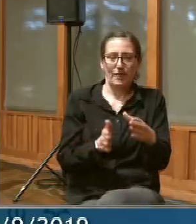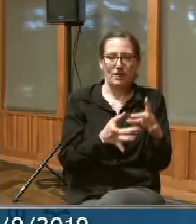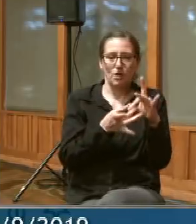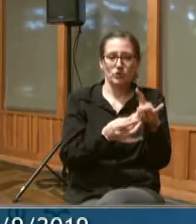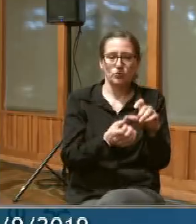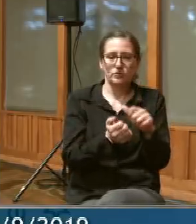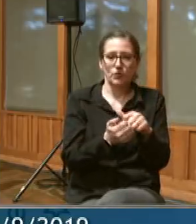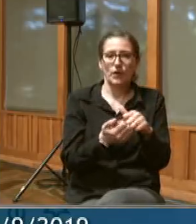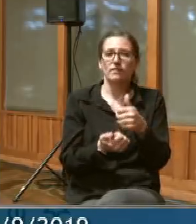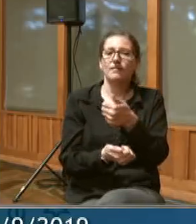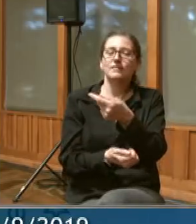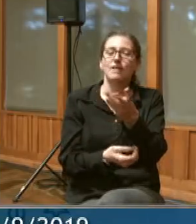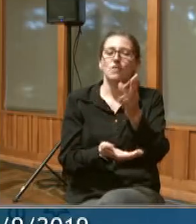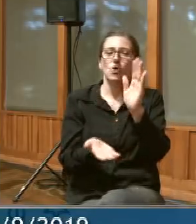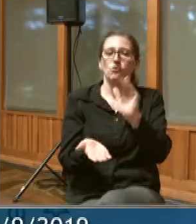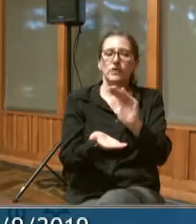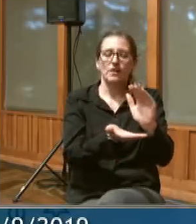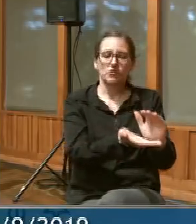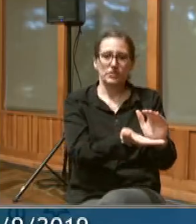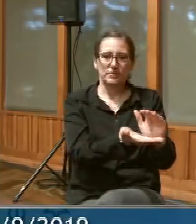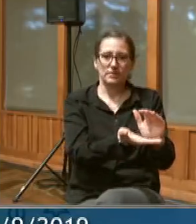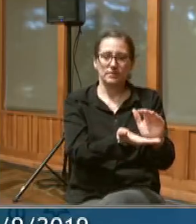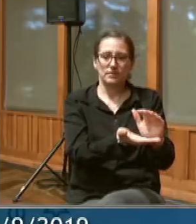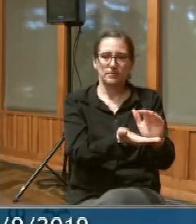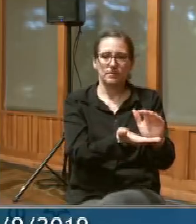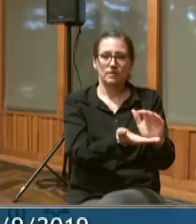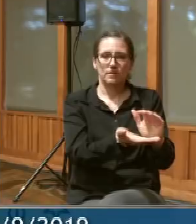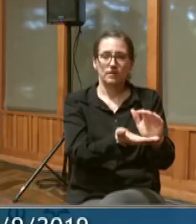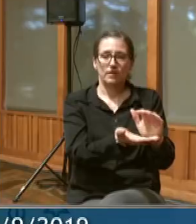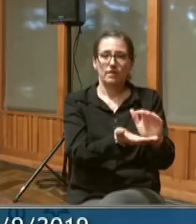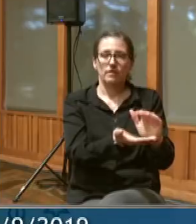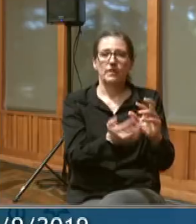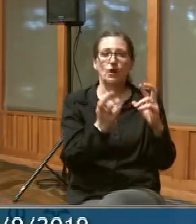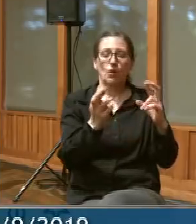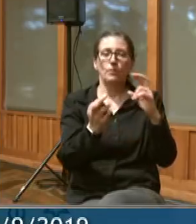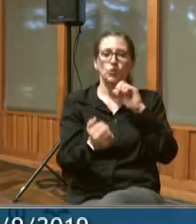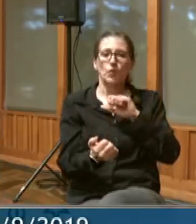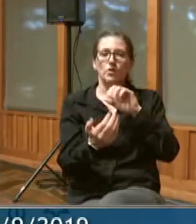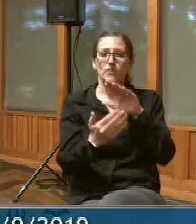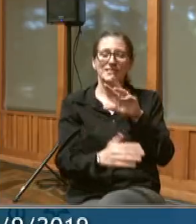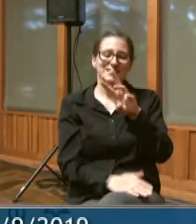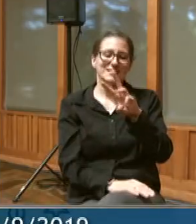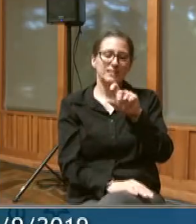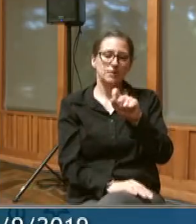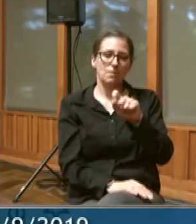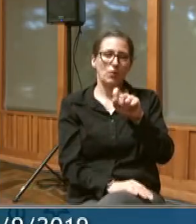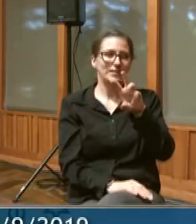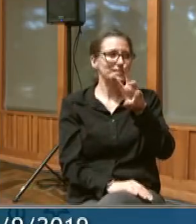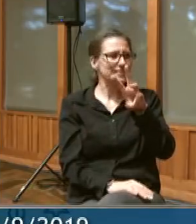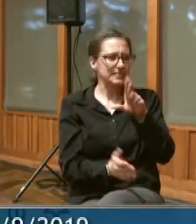RECREATION REQUESTS. FIRST, THE BUREAU PROPOSED A TRANSITION PLAN ASSOCIATED WITH THE NUMBER OF REDUCTION IT IS